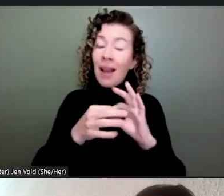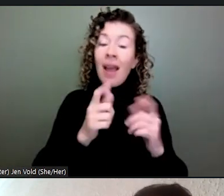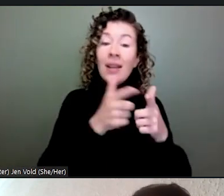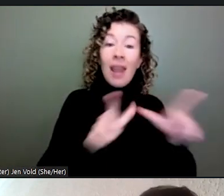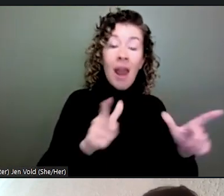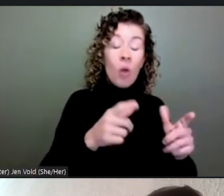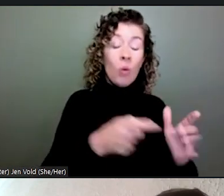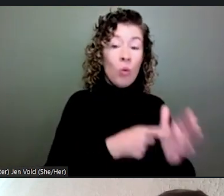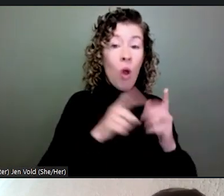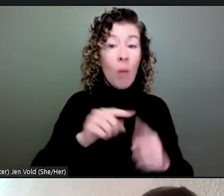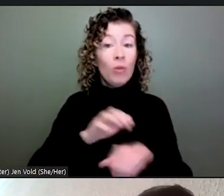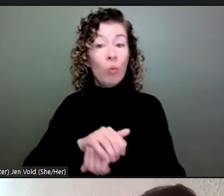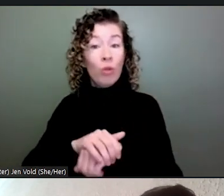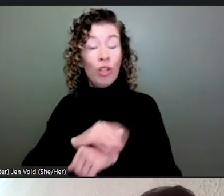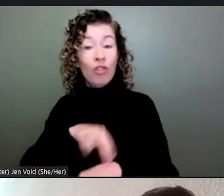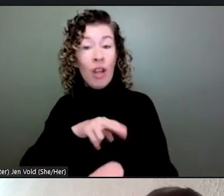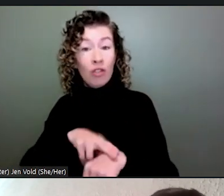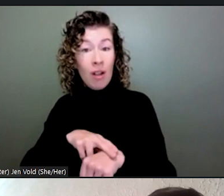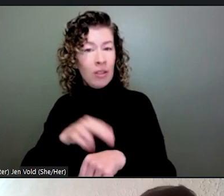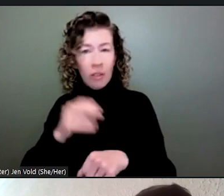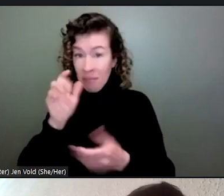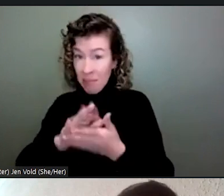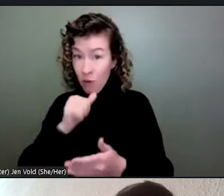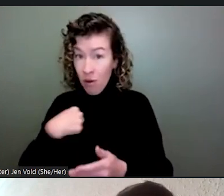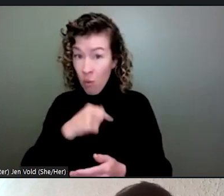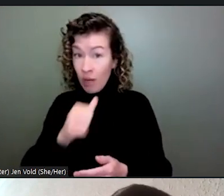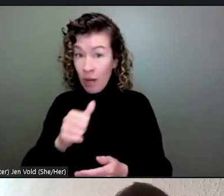Believe it or not, we didn't actually have this idea of British citizenship until then.